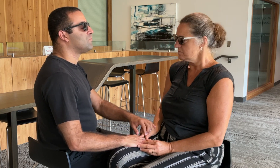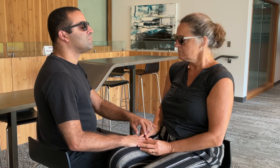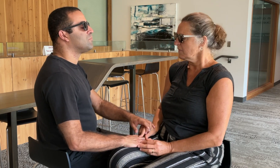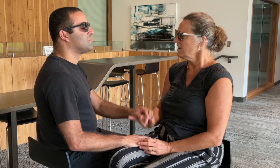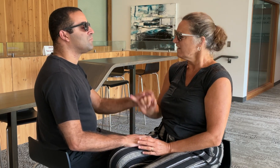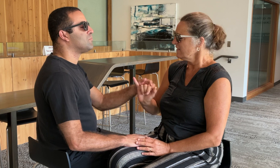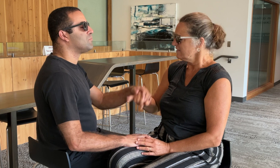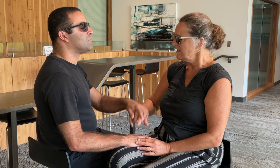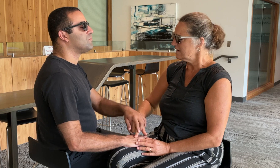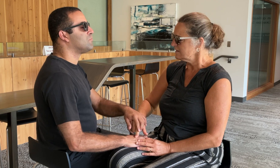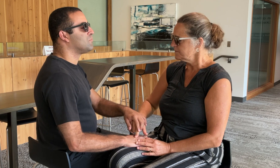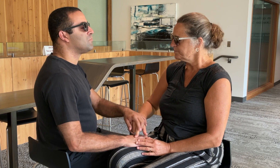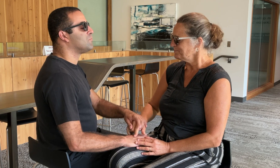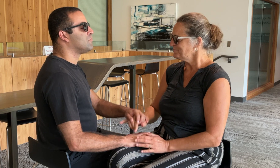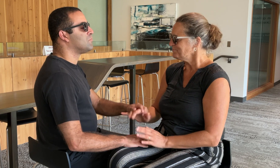Now, let's practice with some examples.